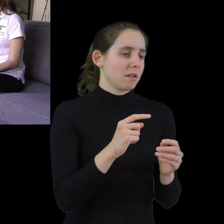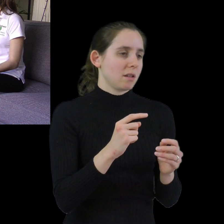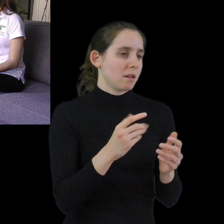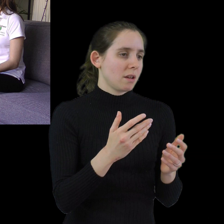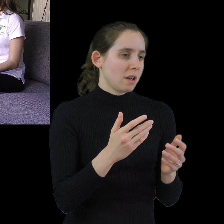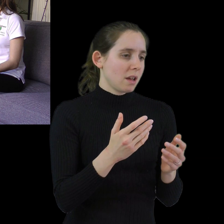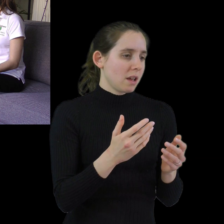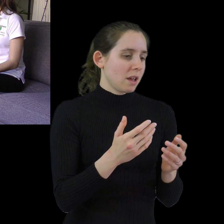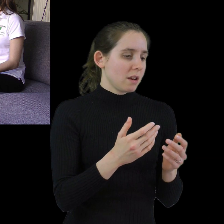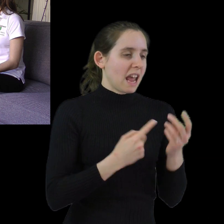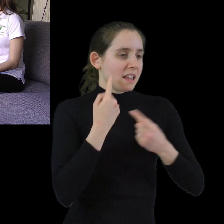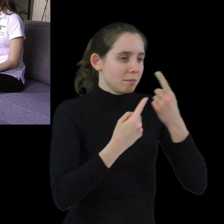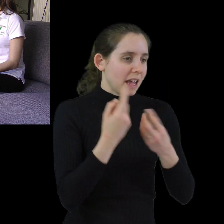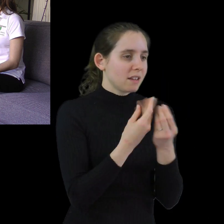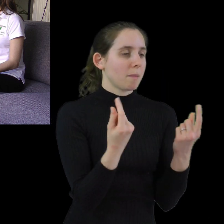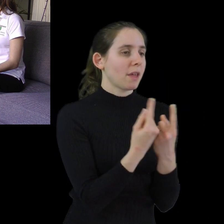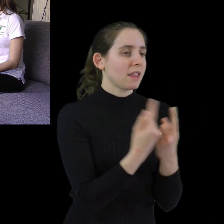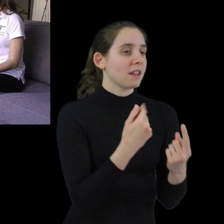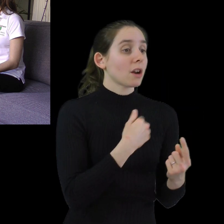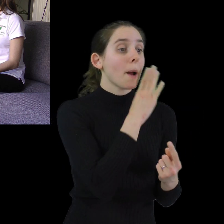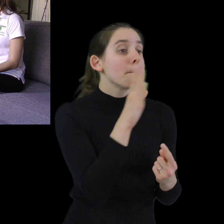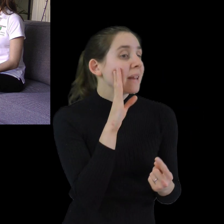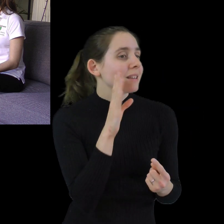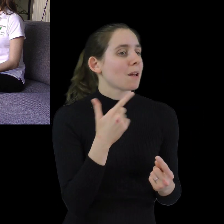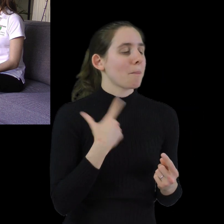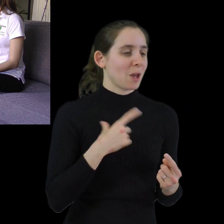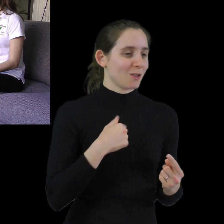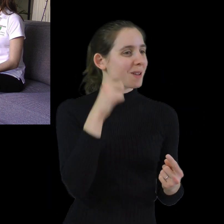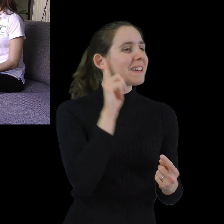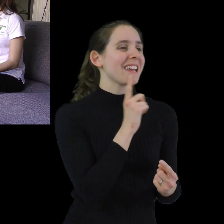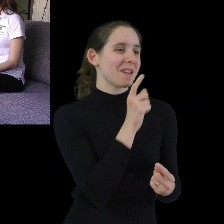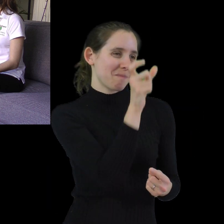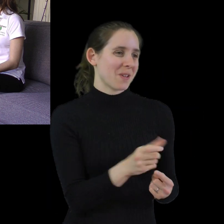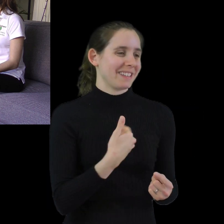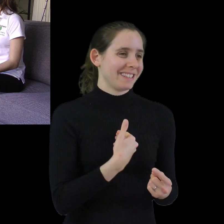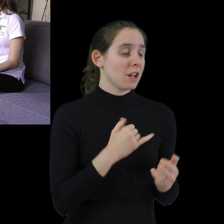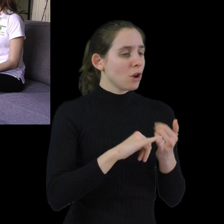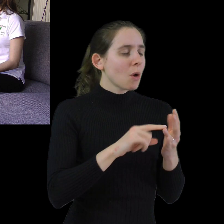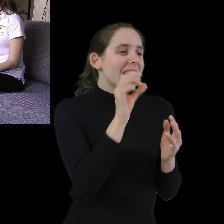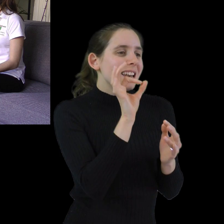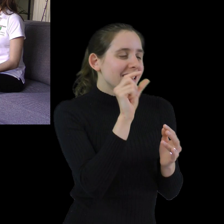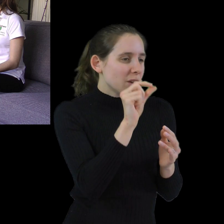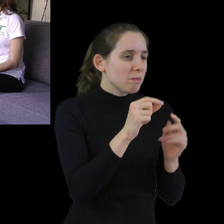it went through just picking up some of the things that I would have missed as a hearing person. There's just that little bit of elaboration. So that's the